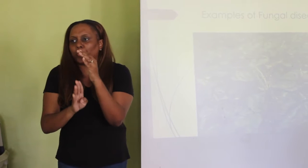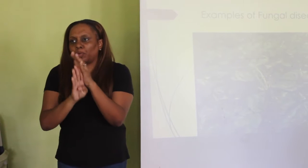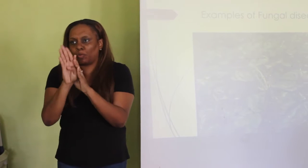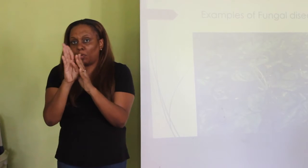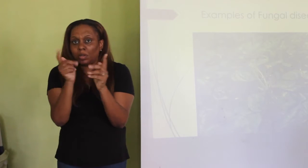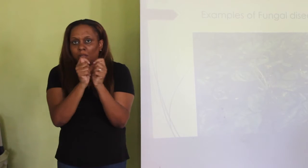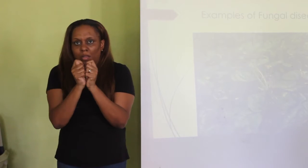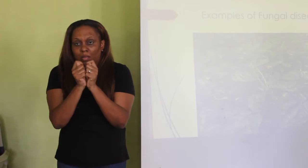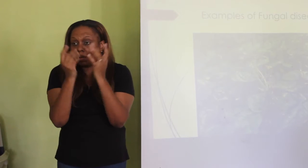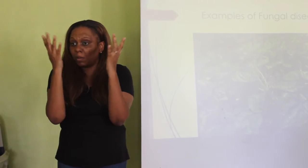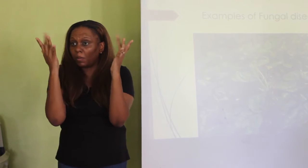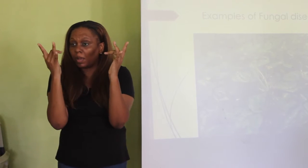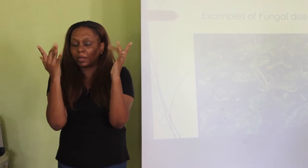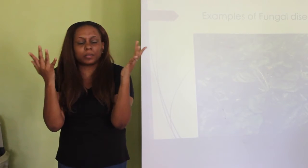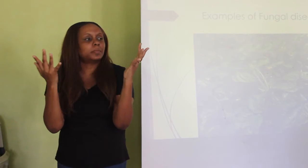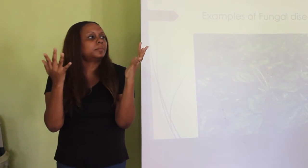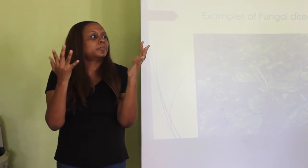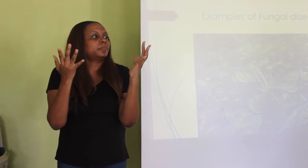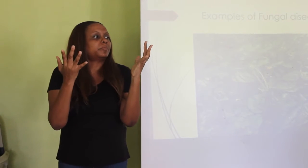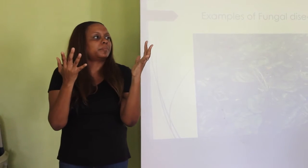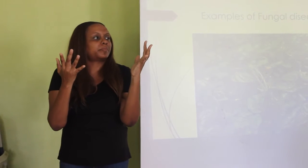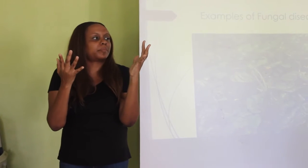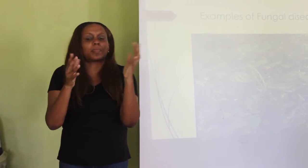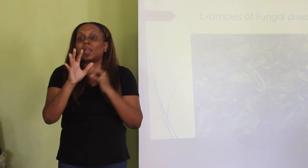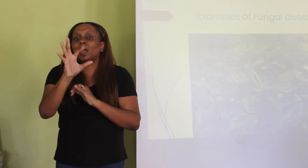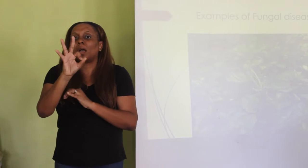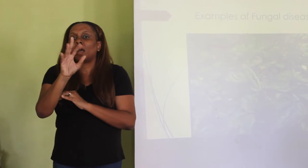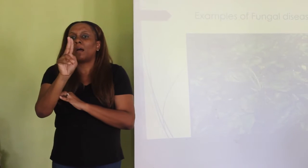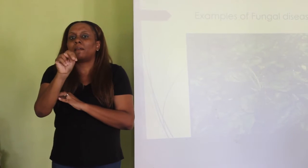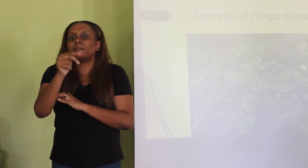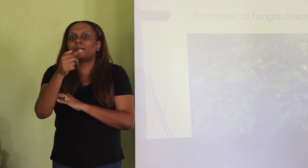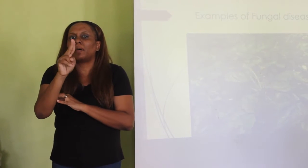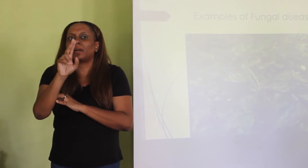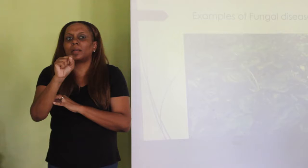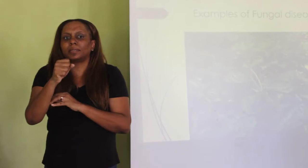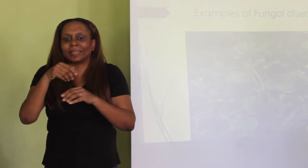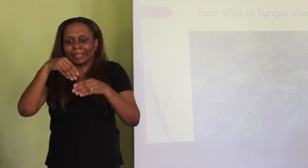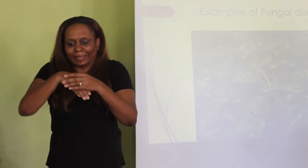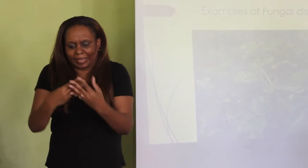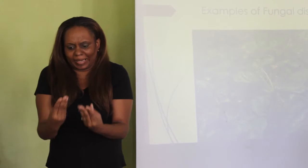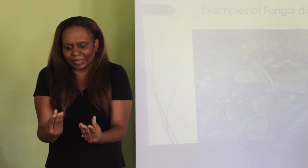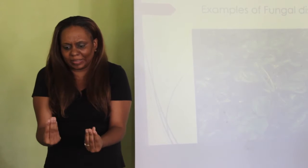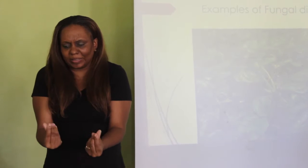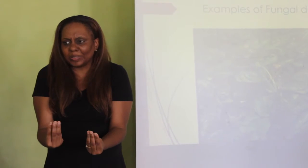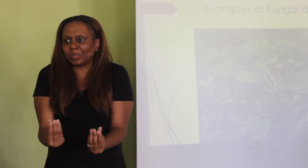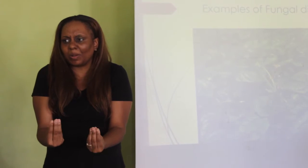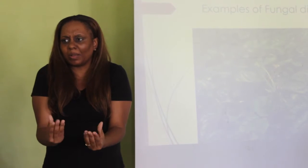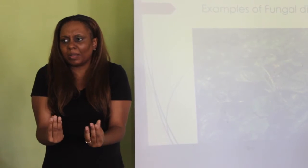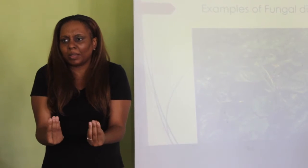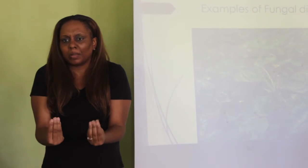is so that the fungus that is inside of the soil will not be splashed onto